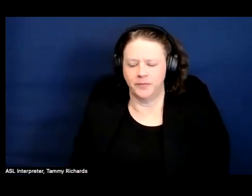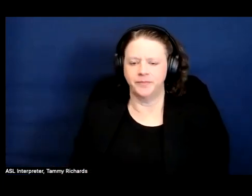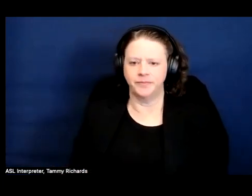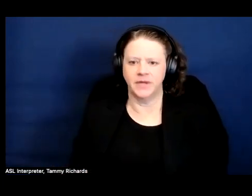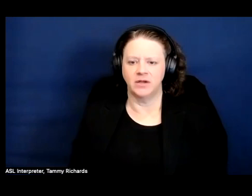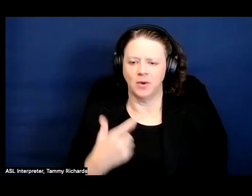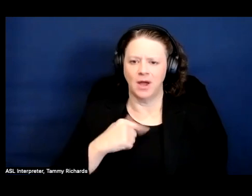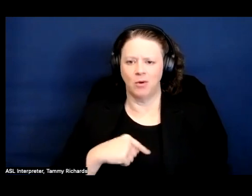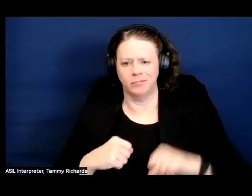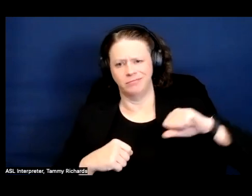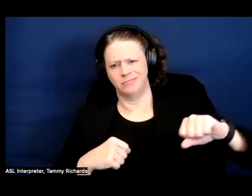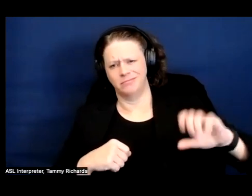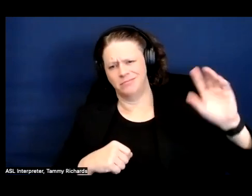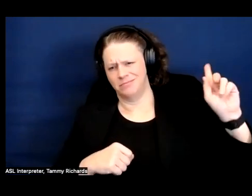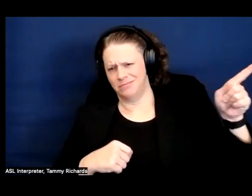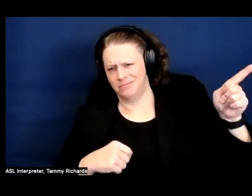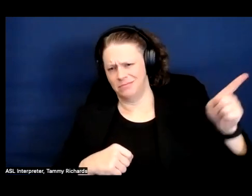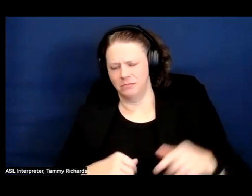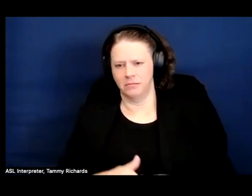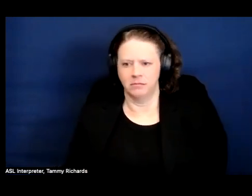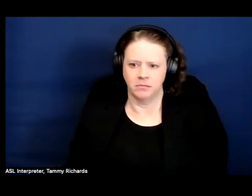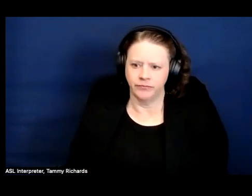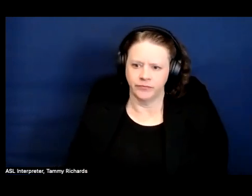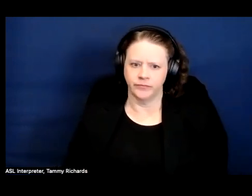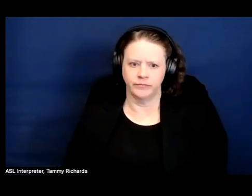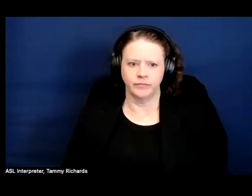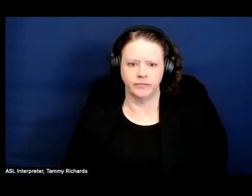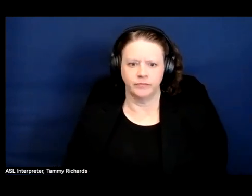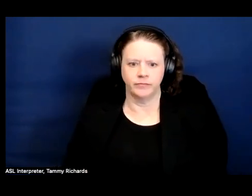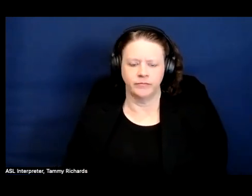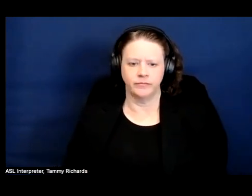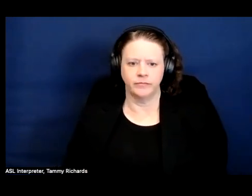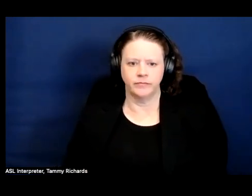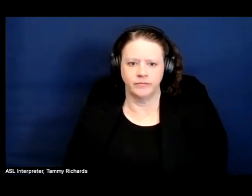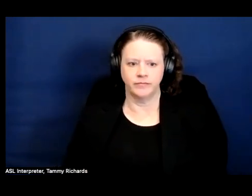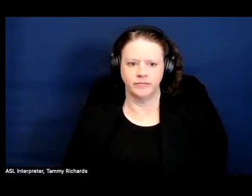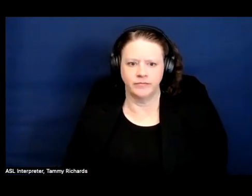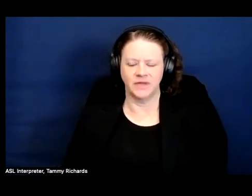then that three times comparison has to be done against the tenant's portion of the rent,